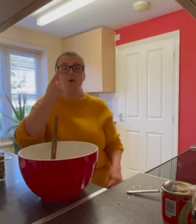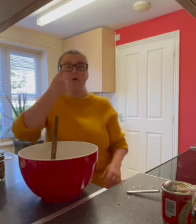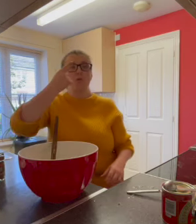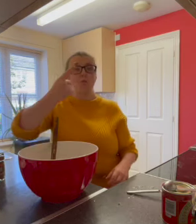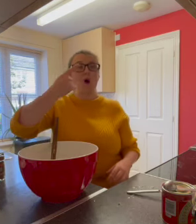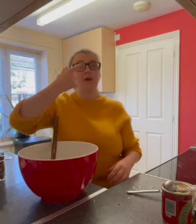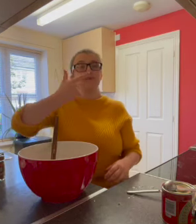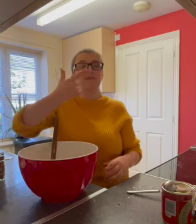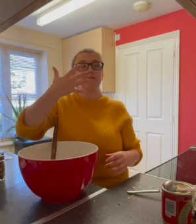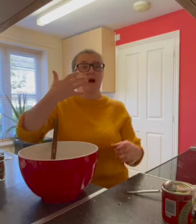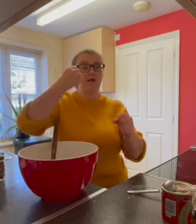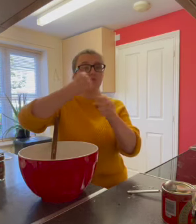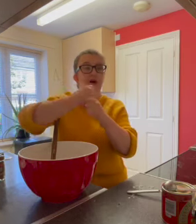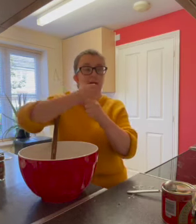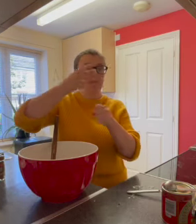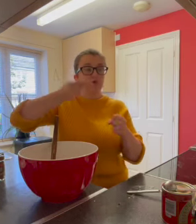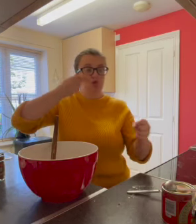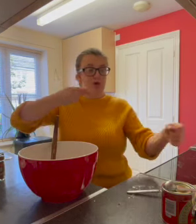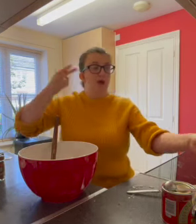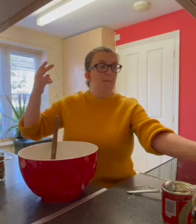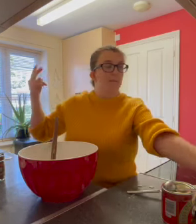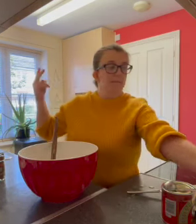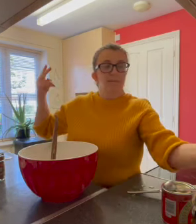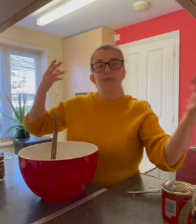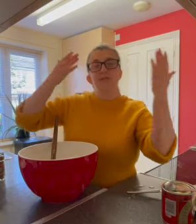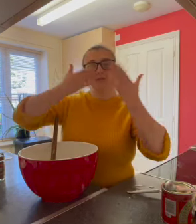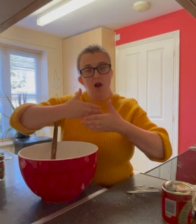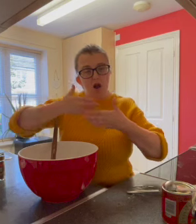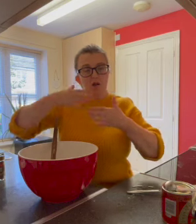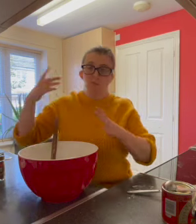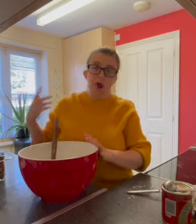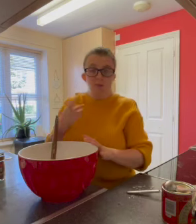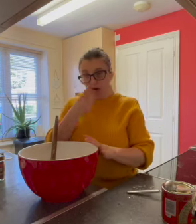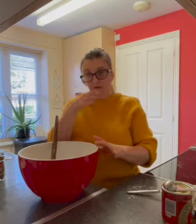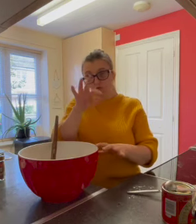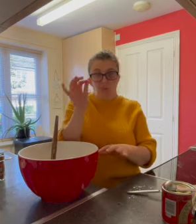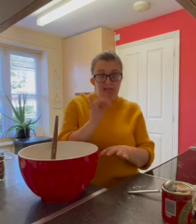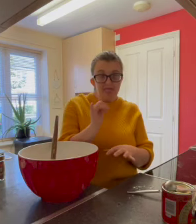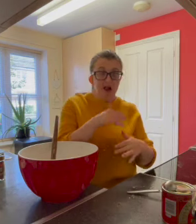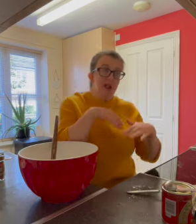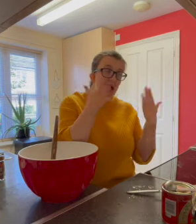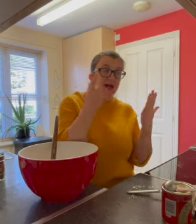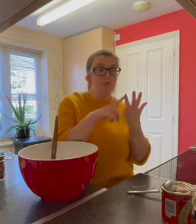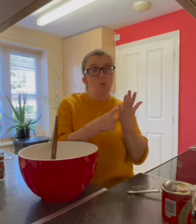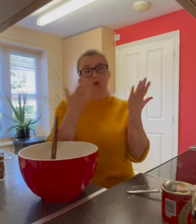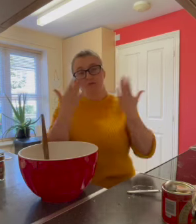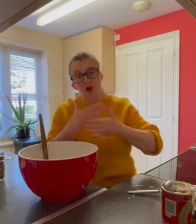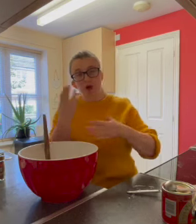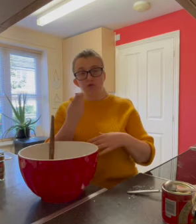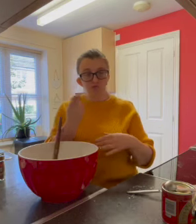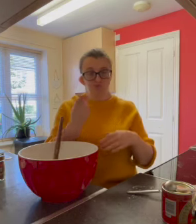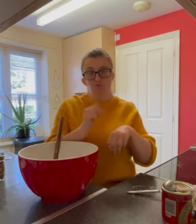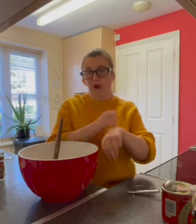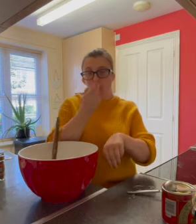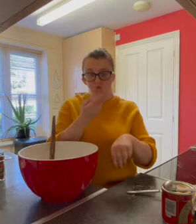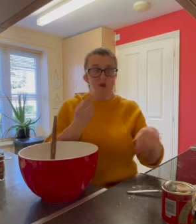175g of Dark Sugar, but you can either use Light Sugar.